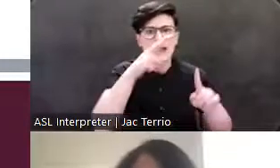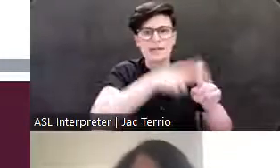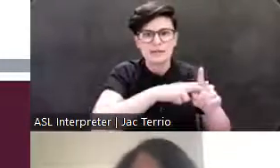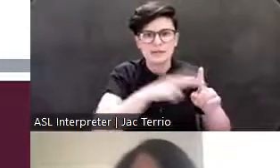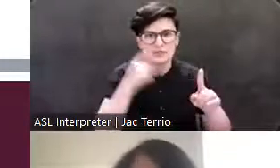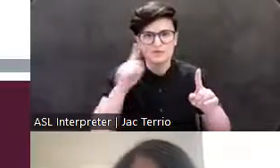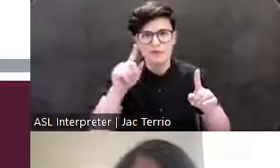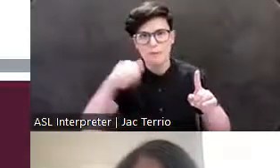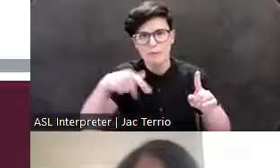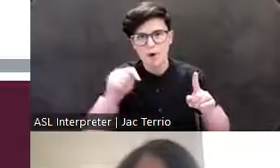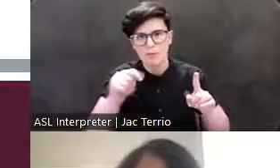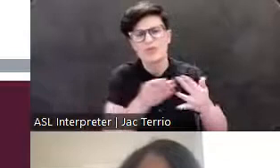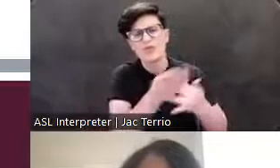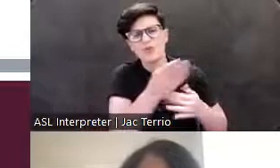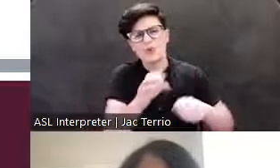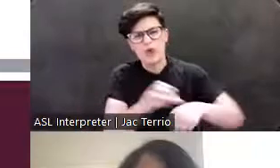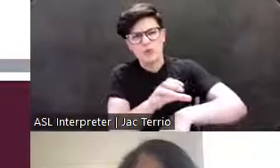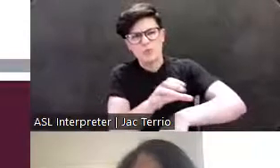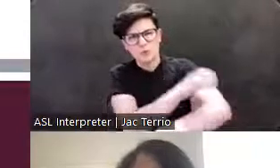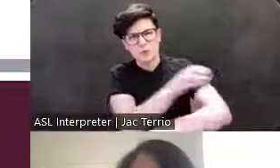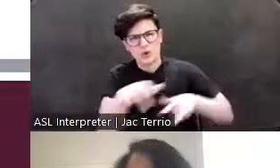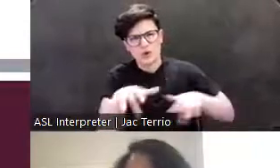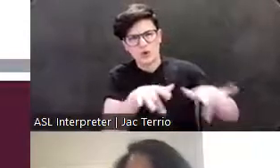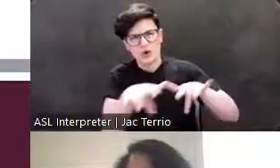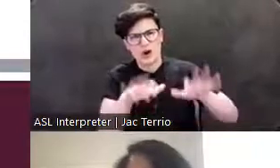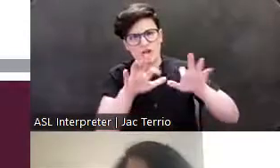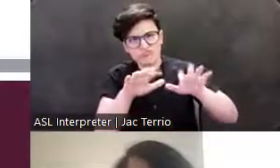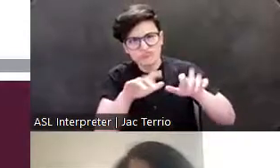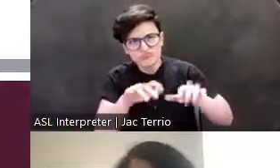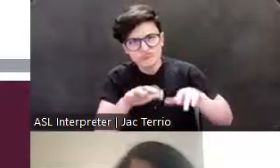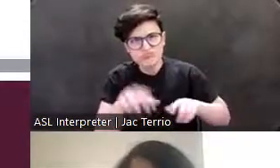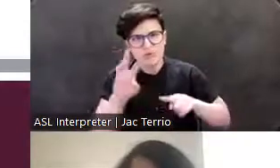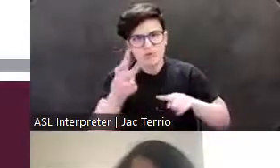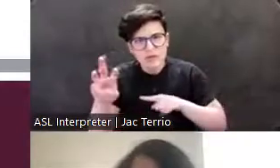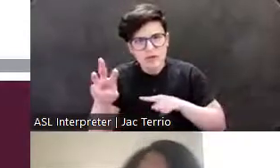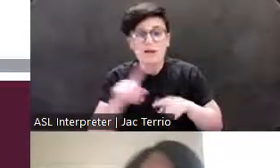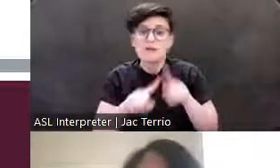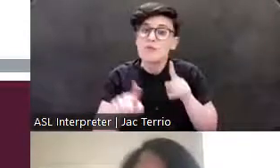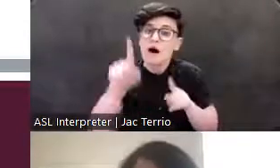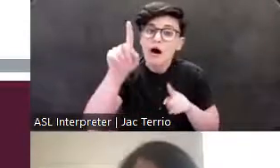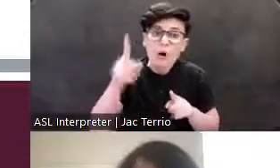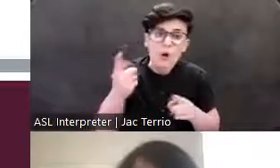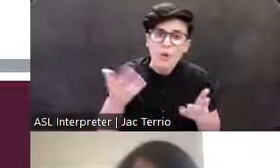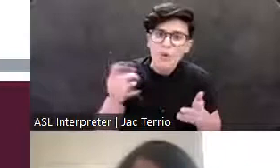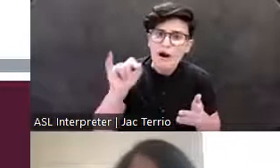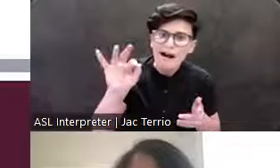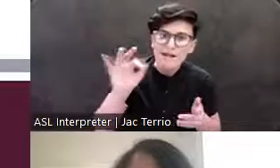through a computer. But what if, because of your disability, you are not able to use a computer.